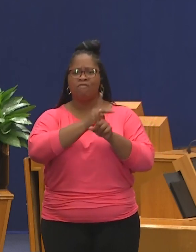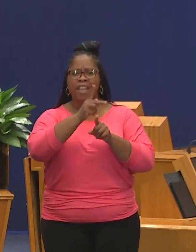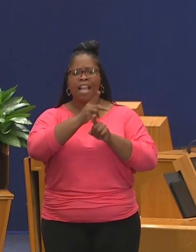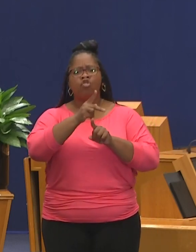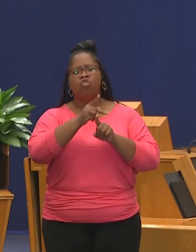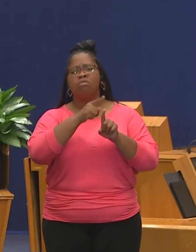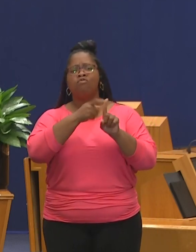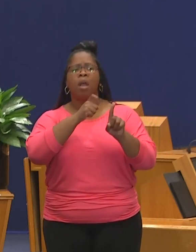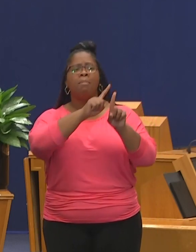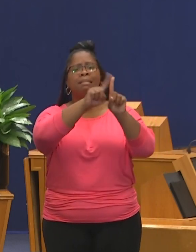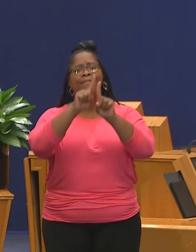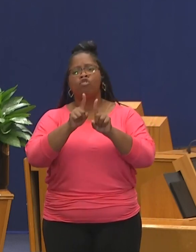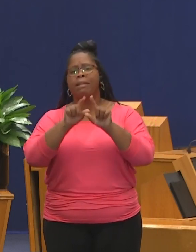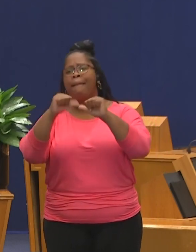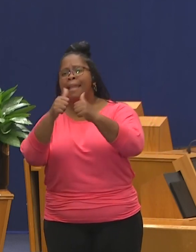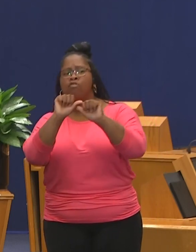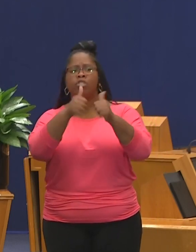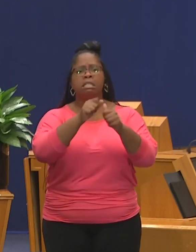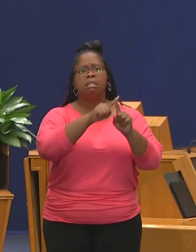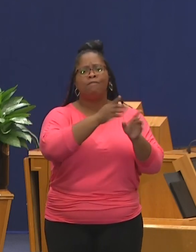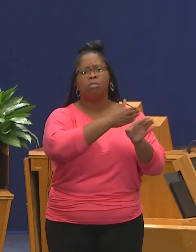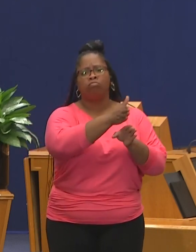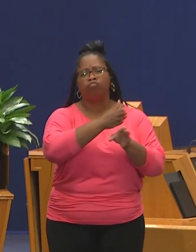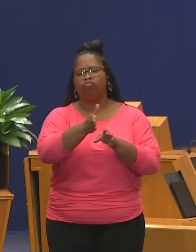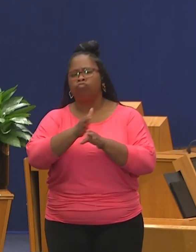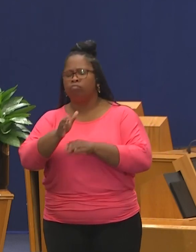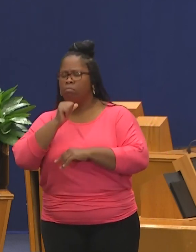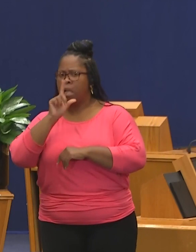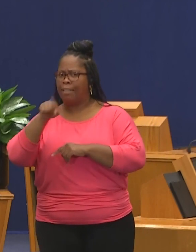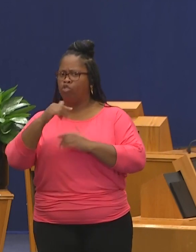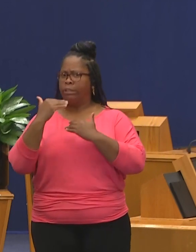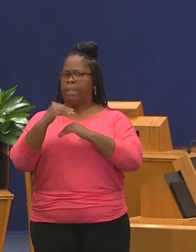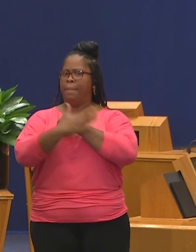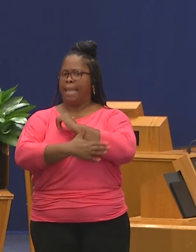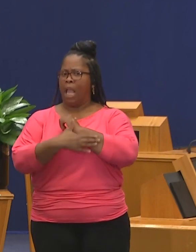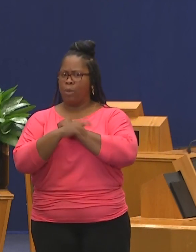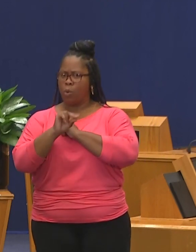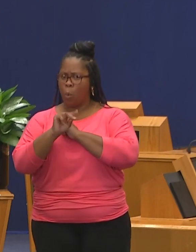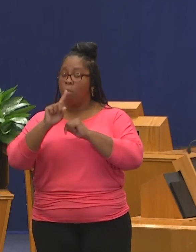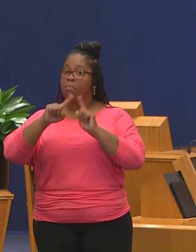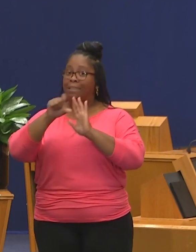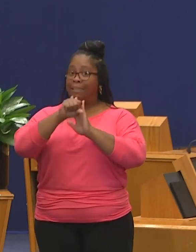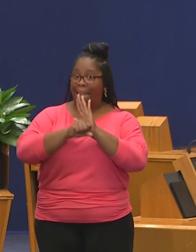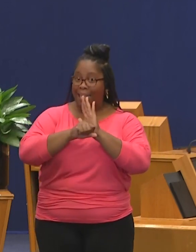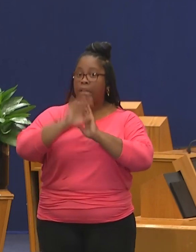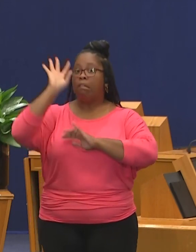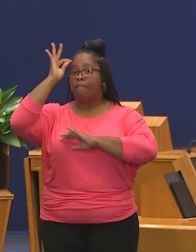PROFESSIONALS THAT COME FROM MANY DIFFERENT AGENCIES AND DISCIPLINES, NOT JUST FROM THE